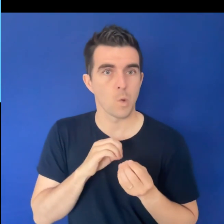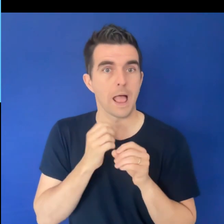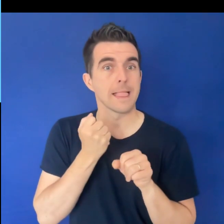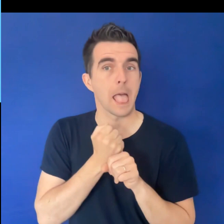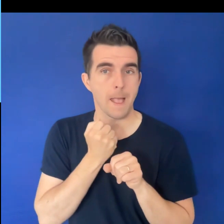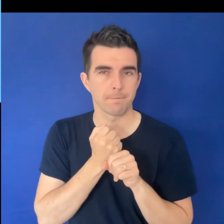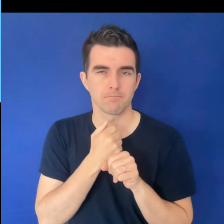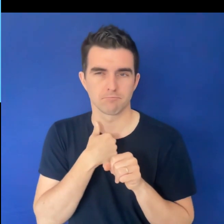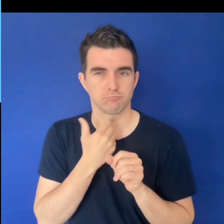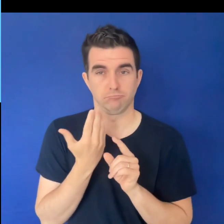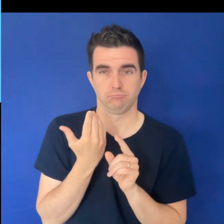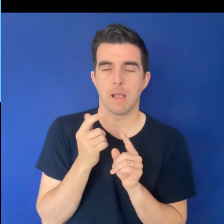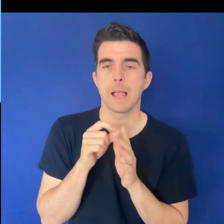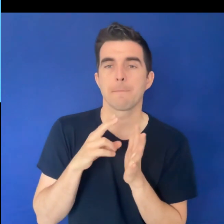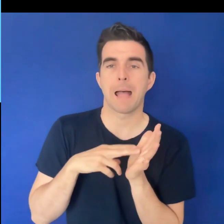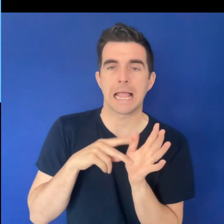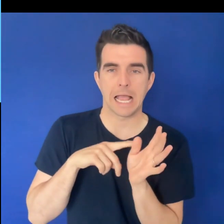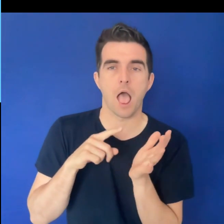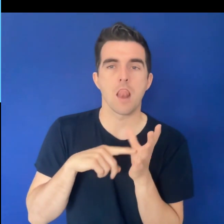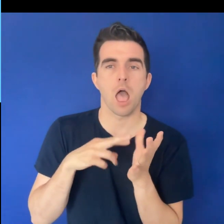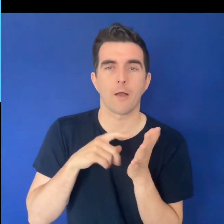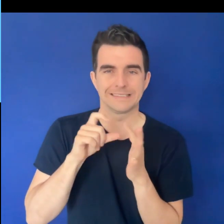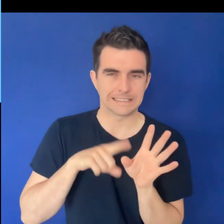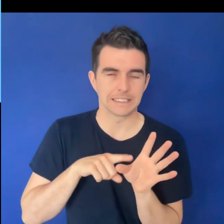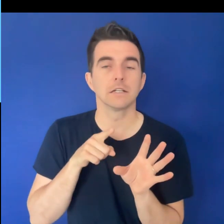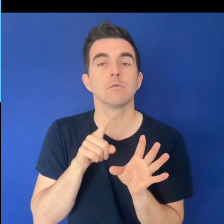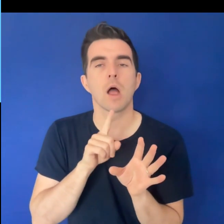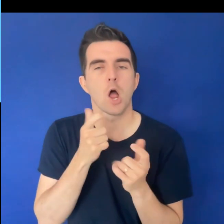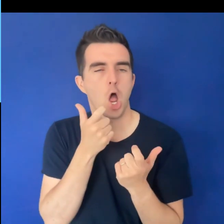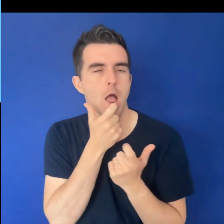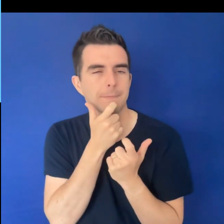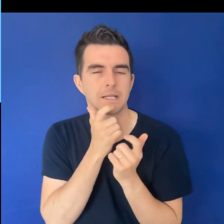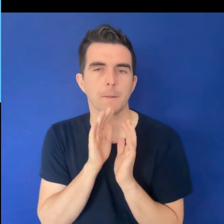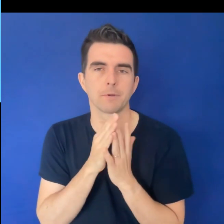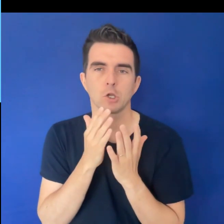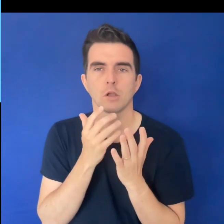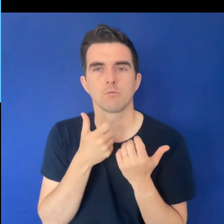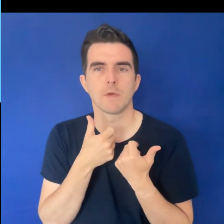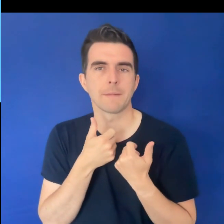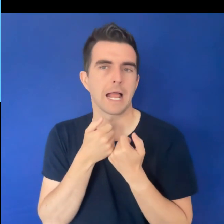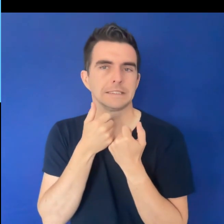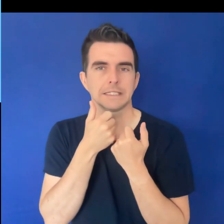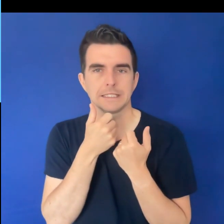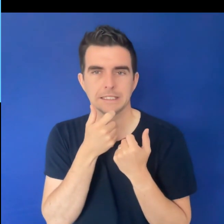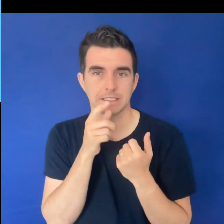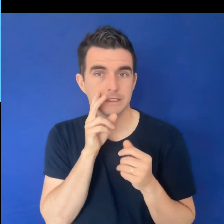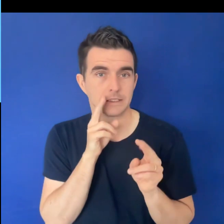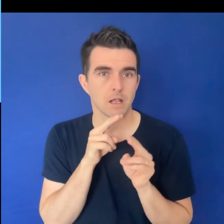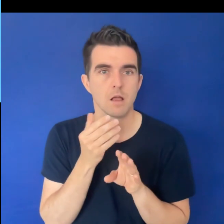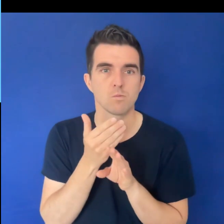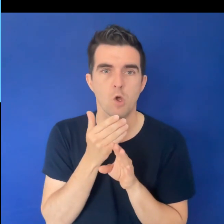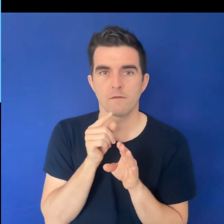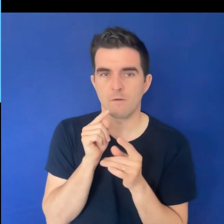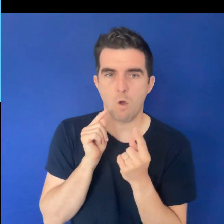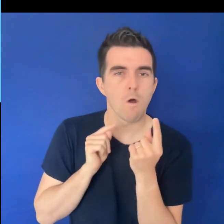In this comic book romantic comedy, you play as a criminal underling named Penny, working for various supervillains to help put food on the table.